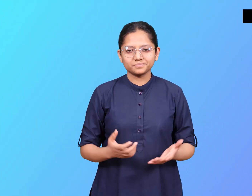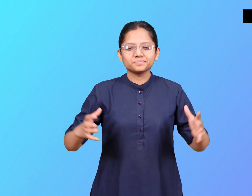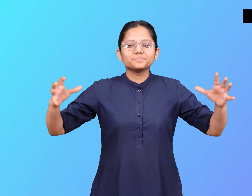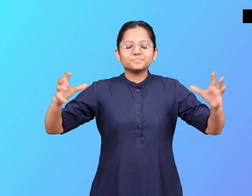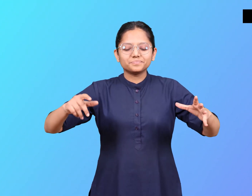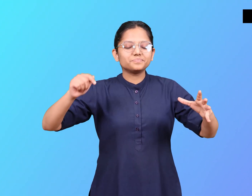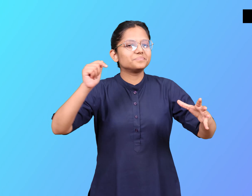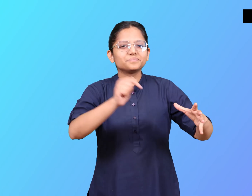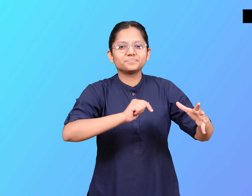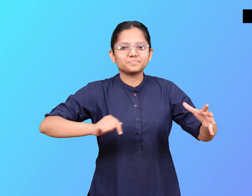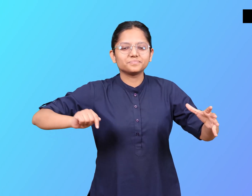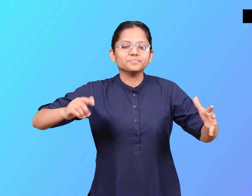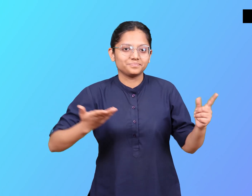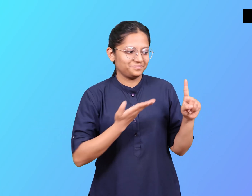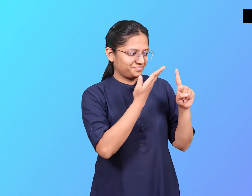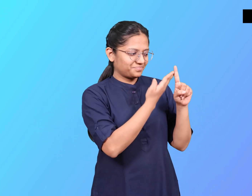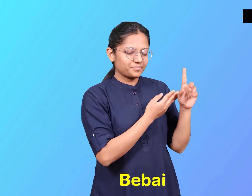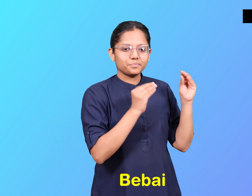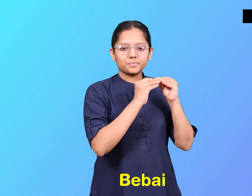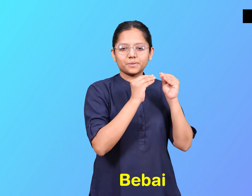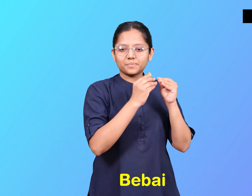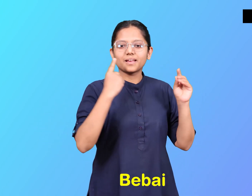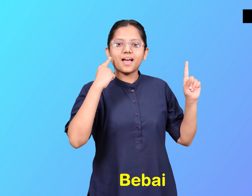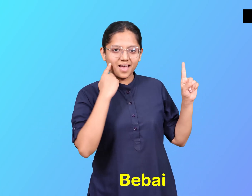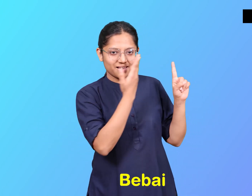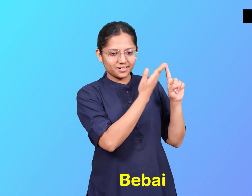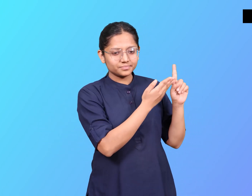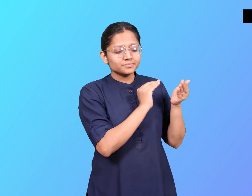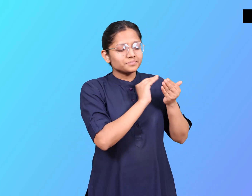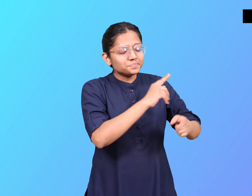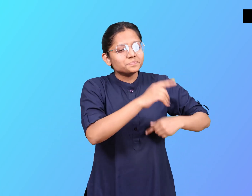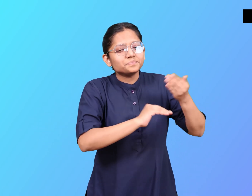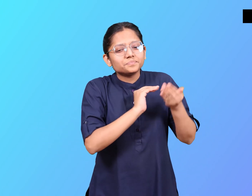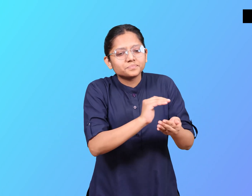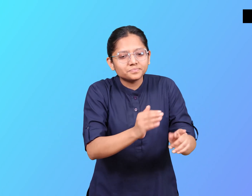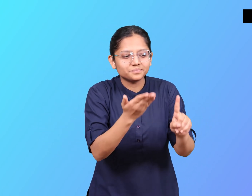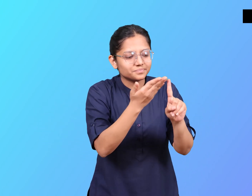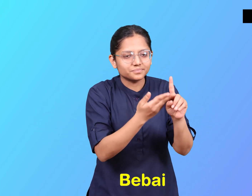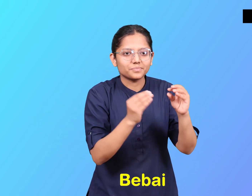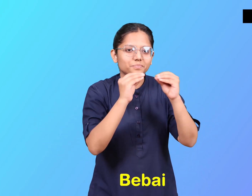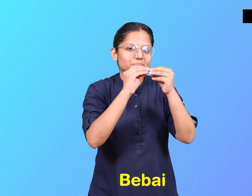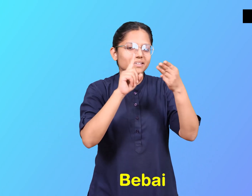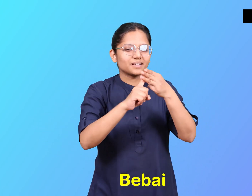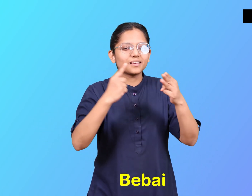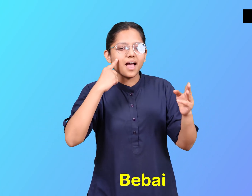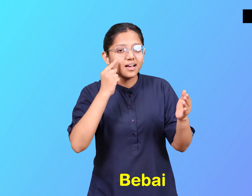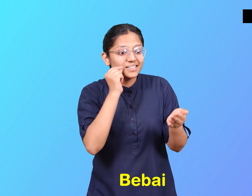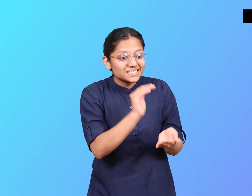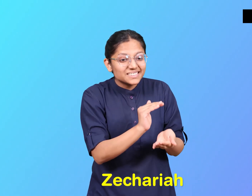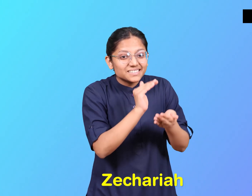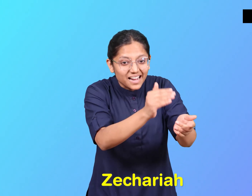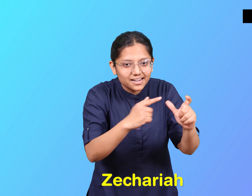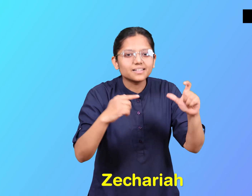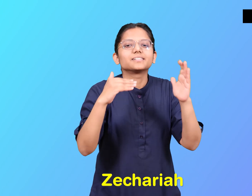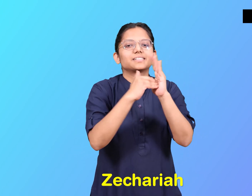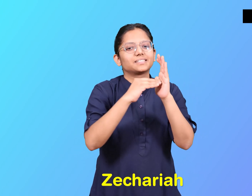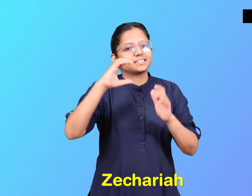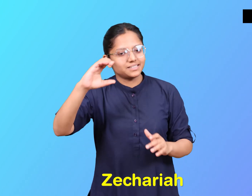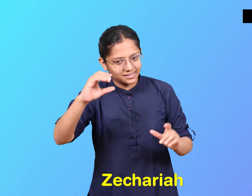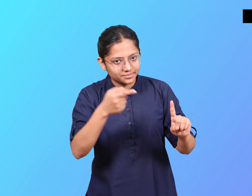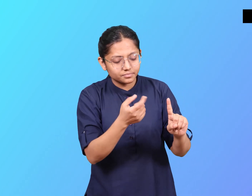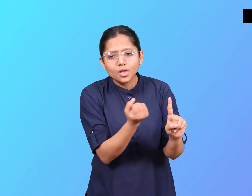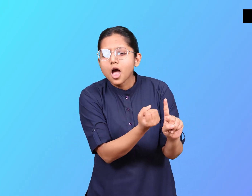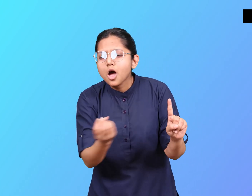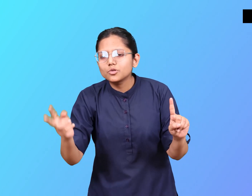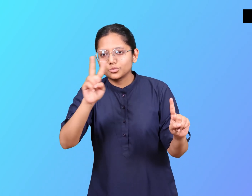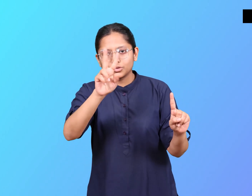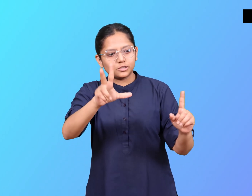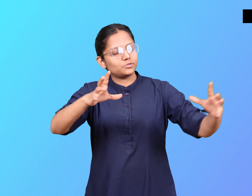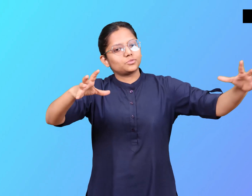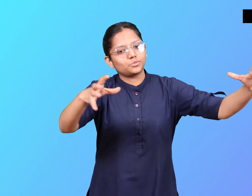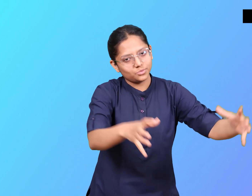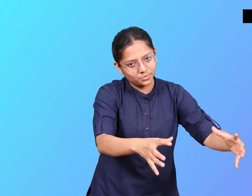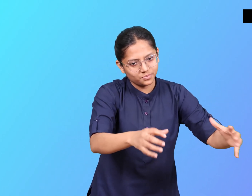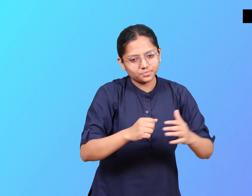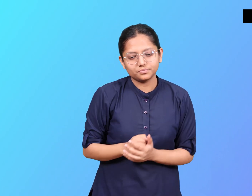from the descendants of Bebai: Zechariah son of Bebai and 28 other men;